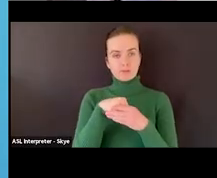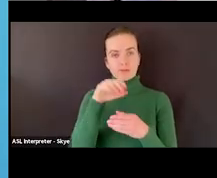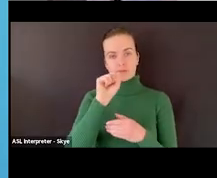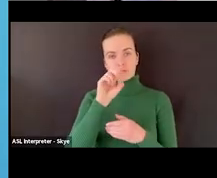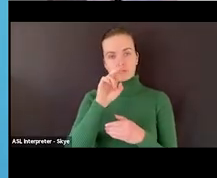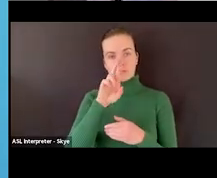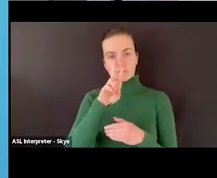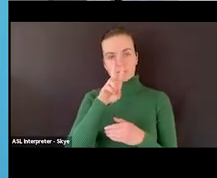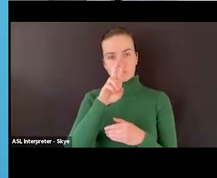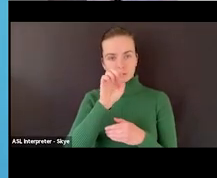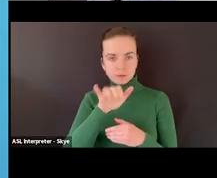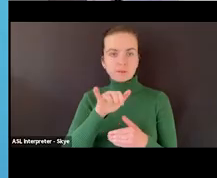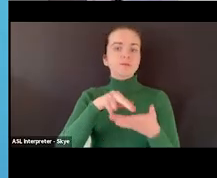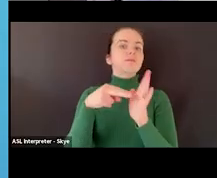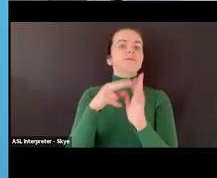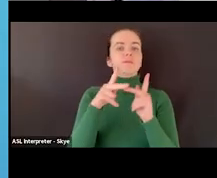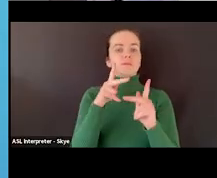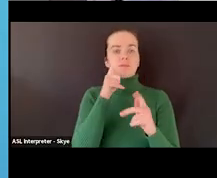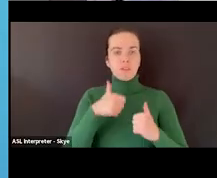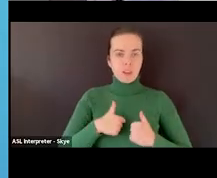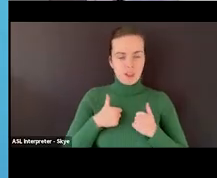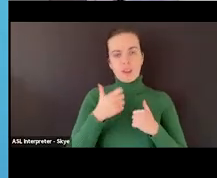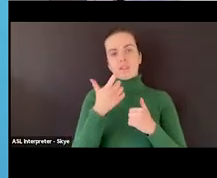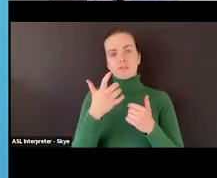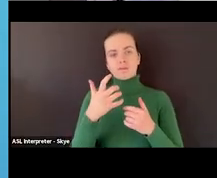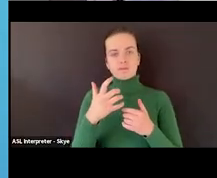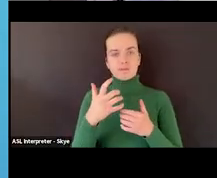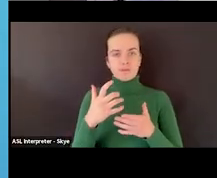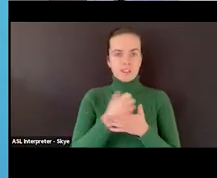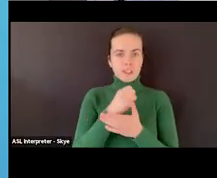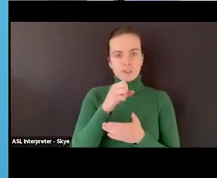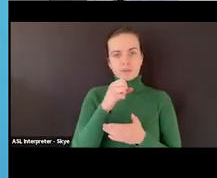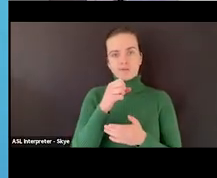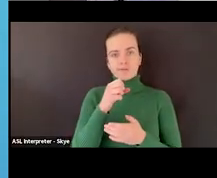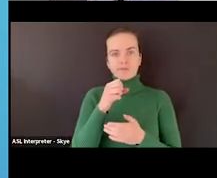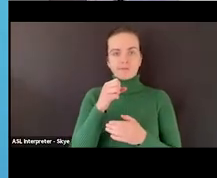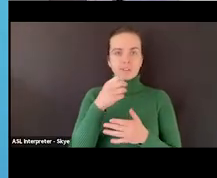receives social or health services in the County of Los Angeles. Initially, it was restricted to